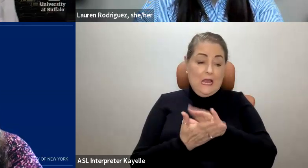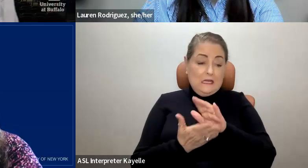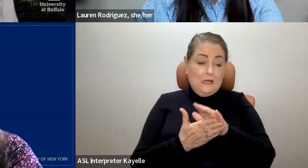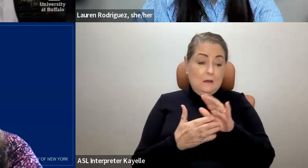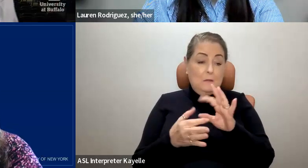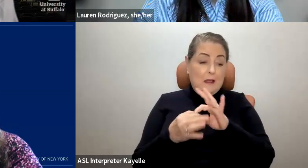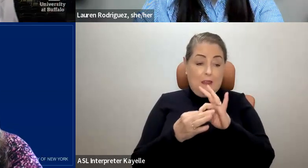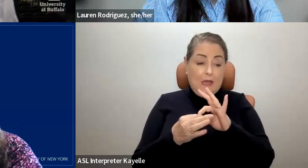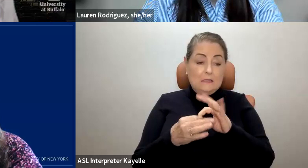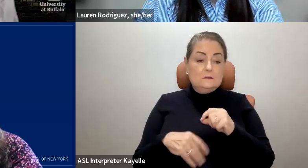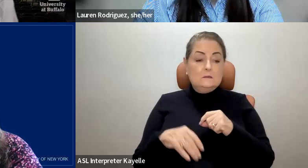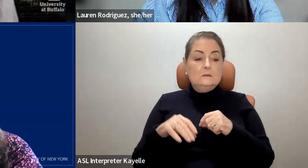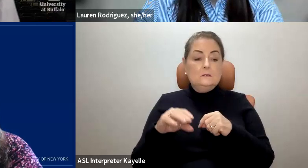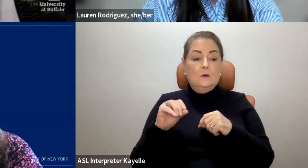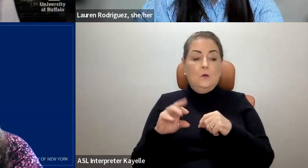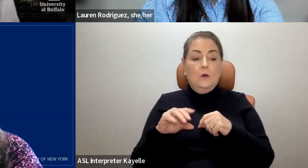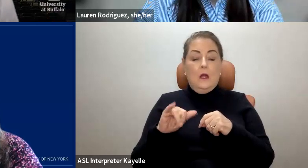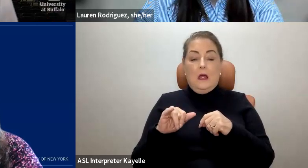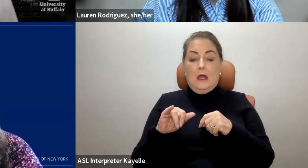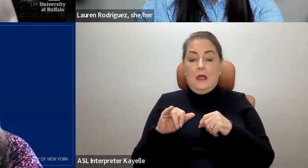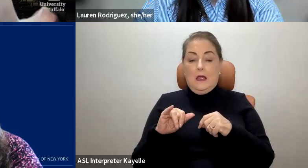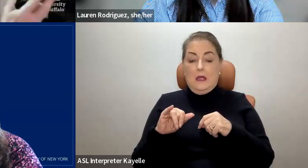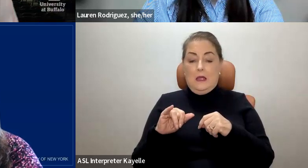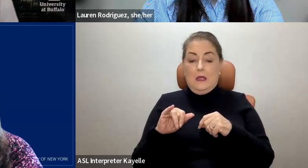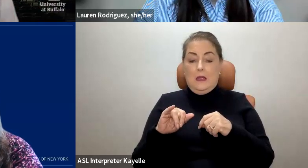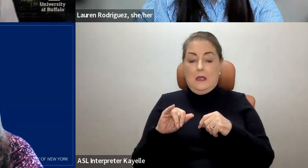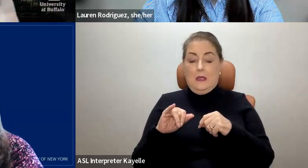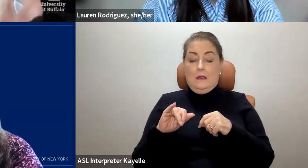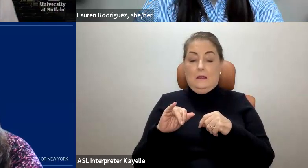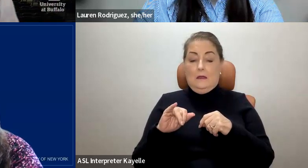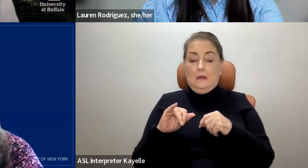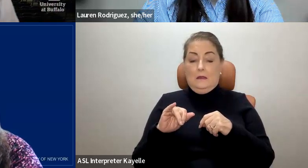whether it is the id plus group systems in Tennessee systems in